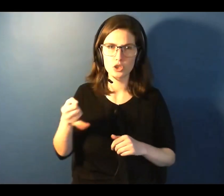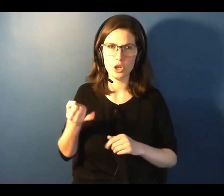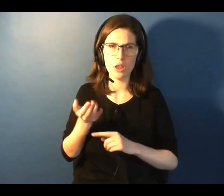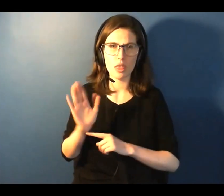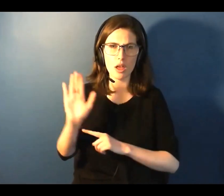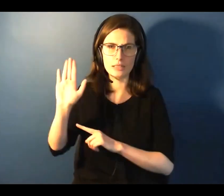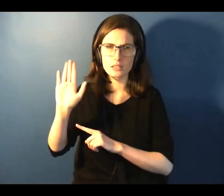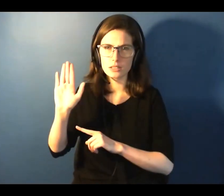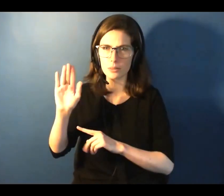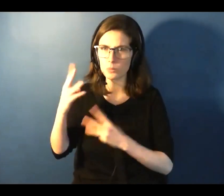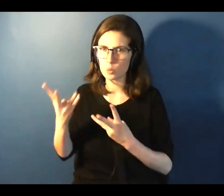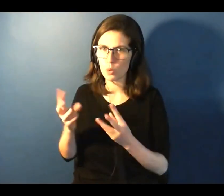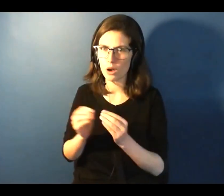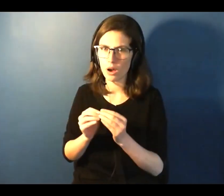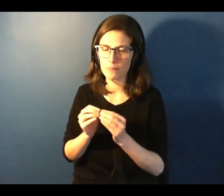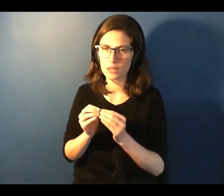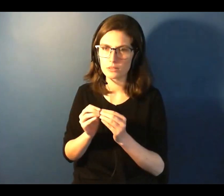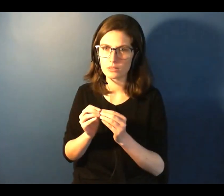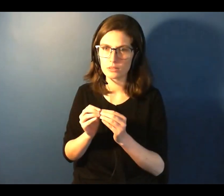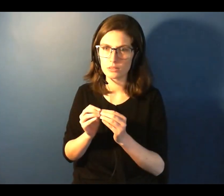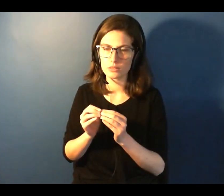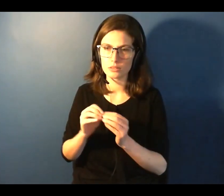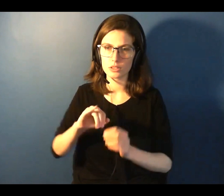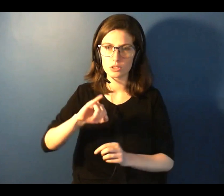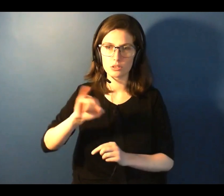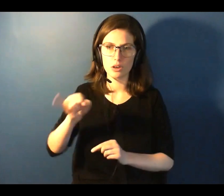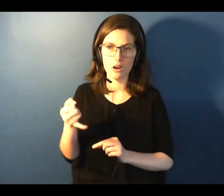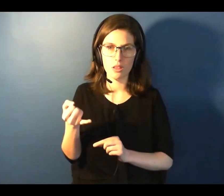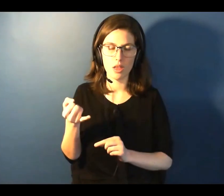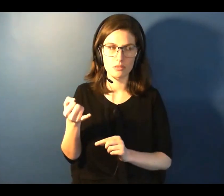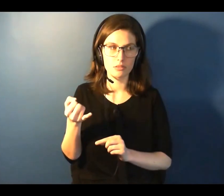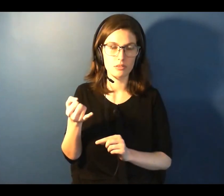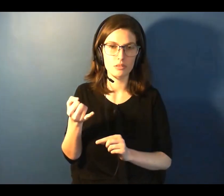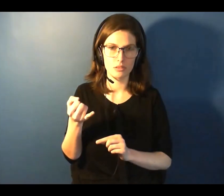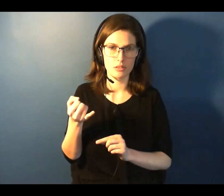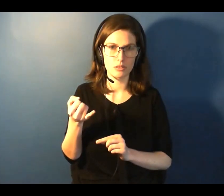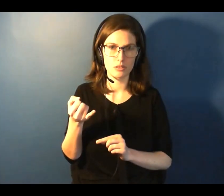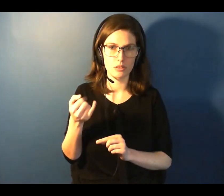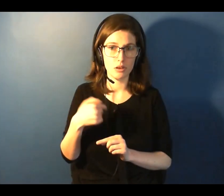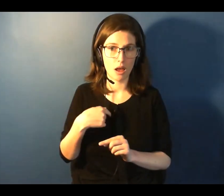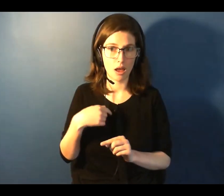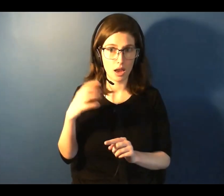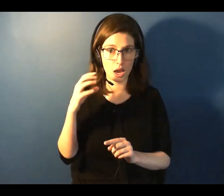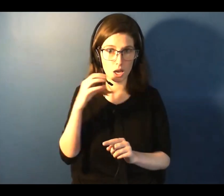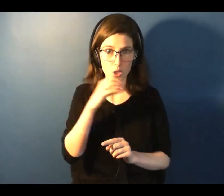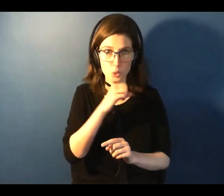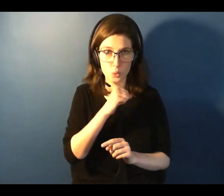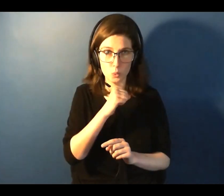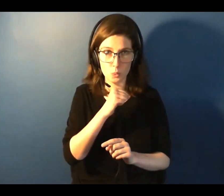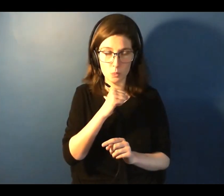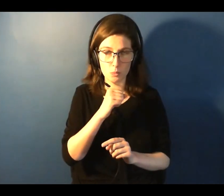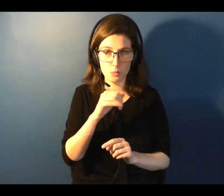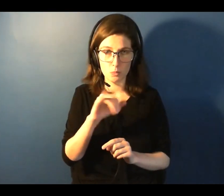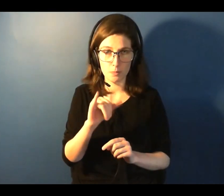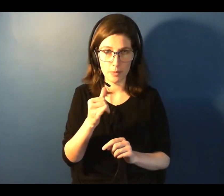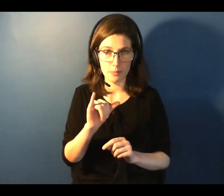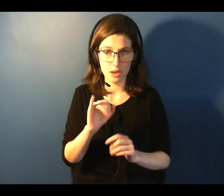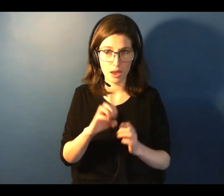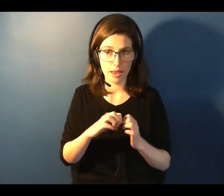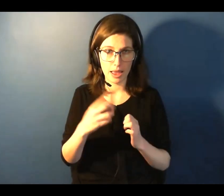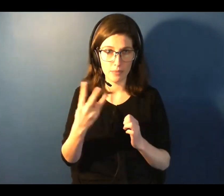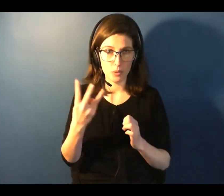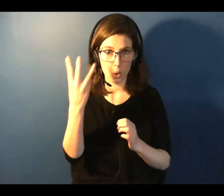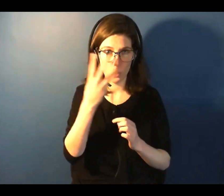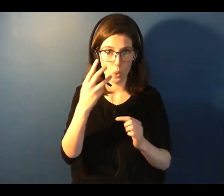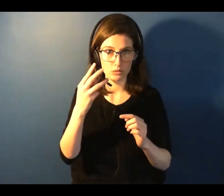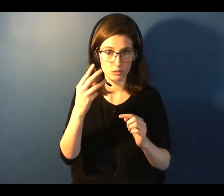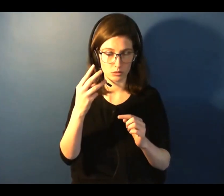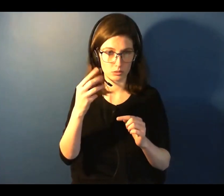in there? Jonathan: Well, I just assume maybe everybody who is watching this knows and you just, I